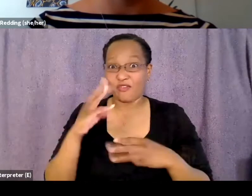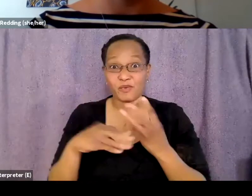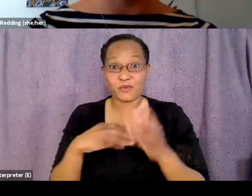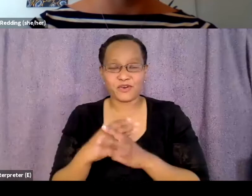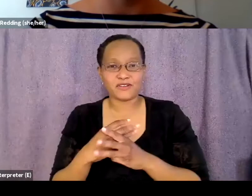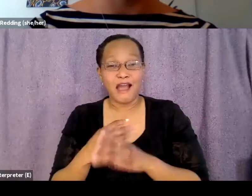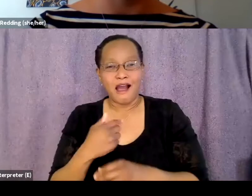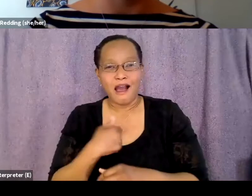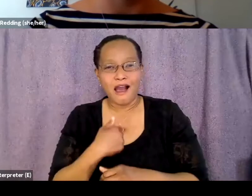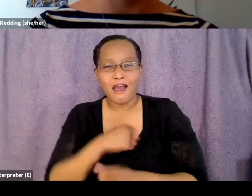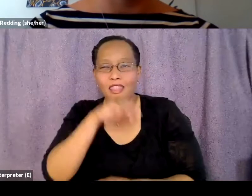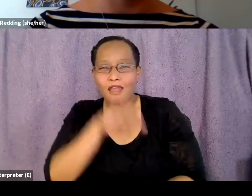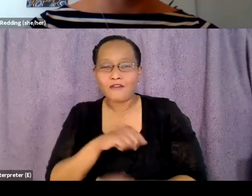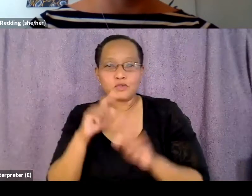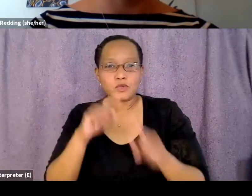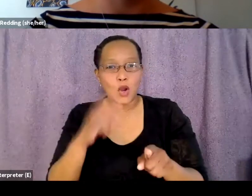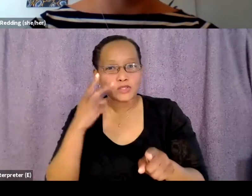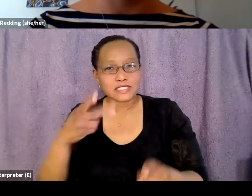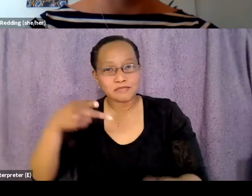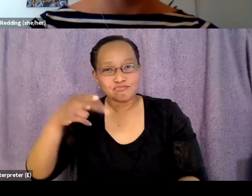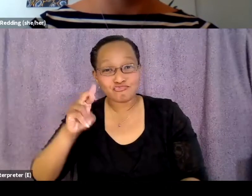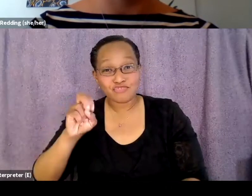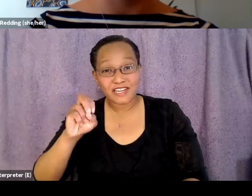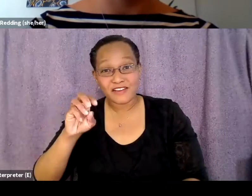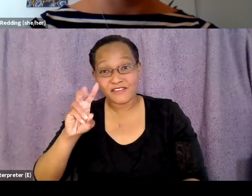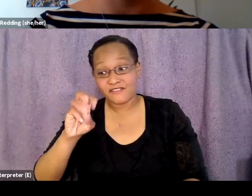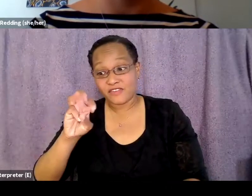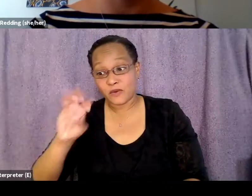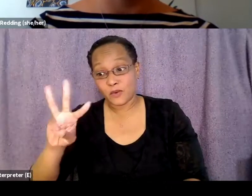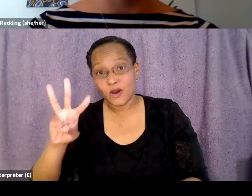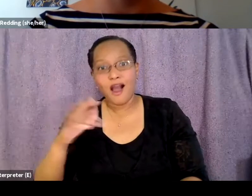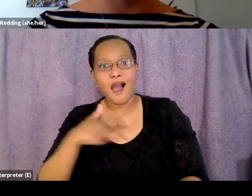previews like I need to be at the movie theater ready with a preview popcorn a drink I.